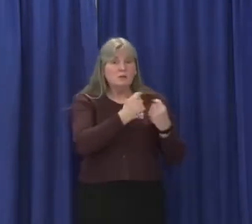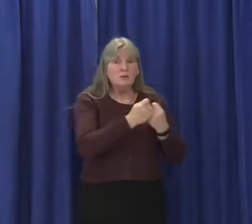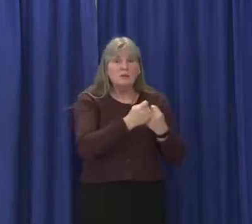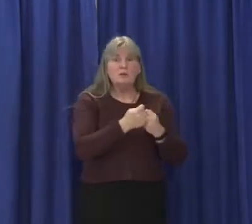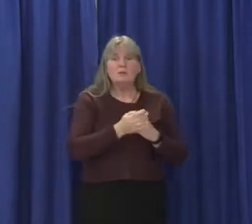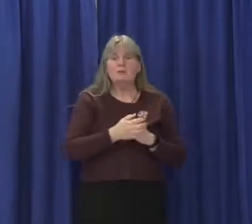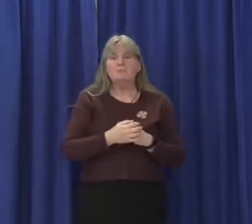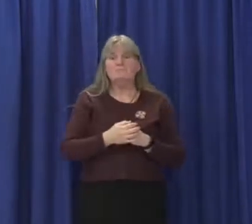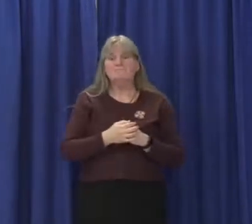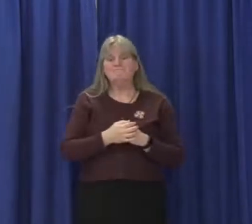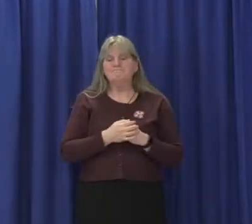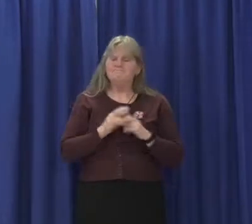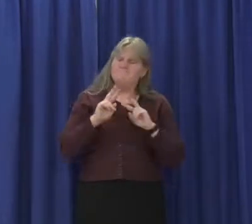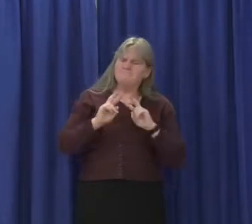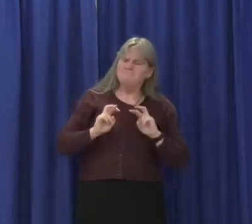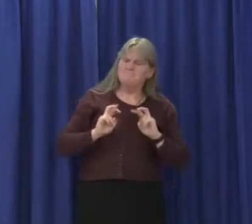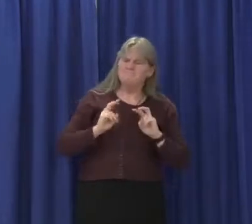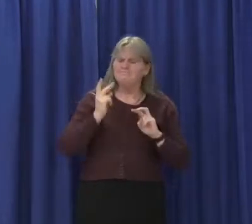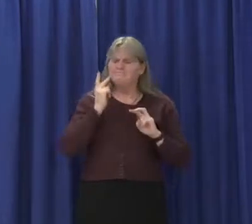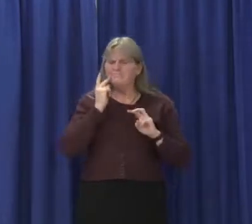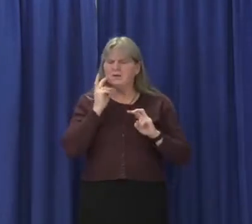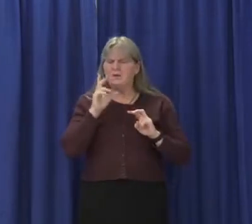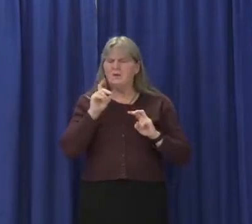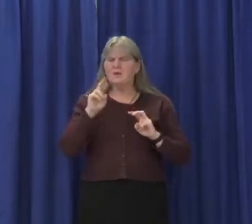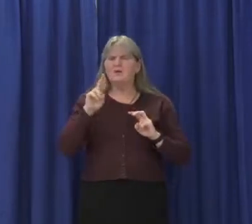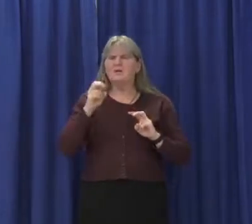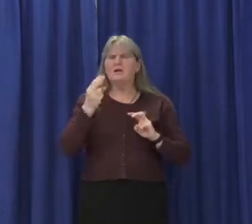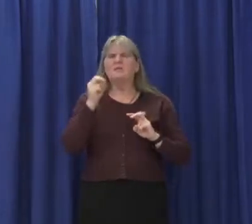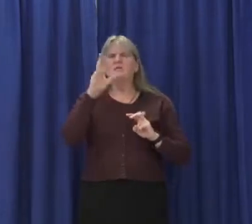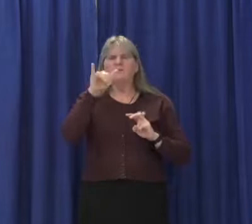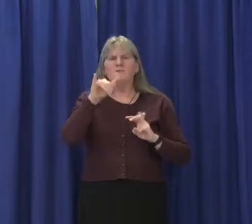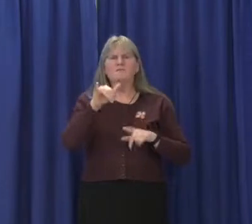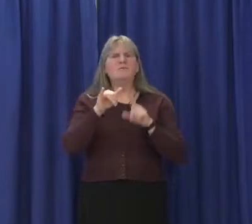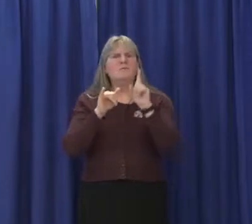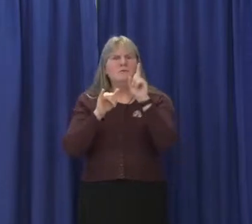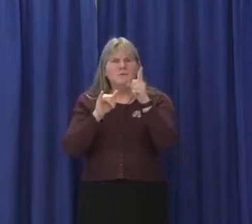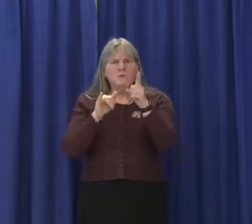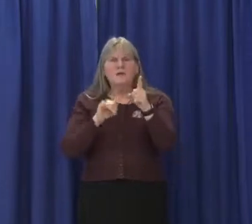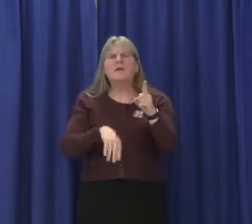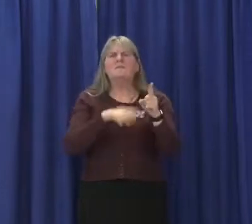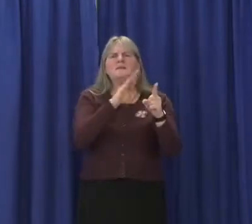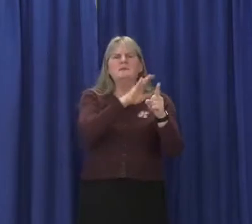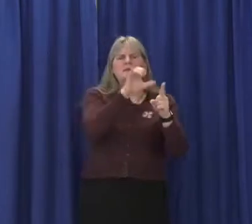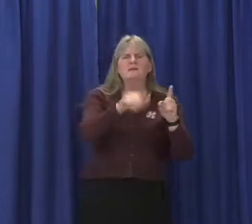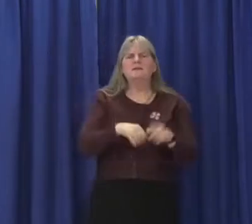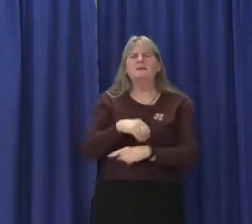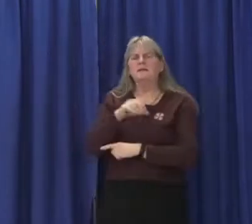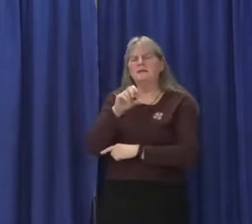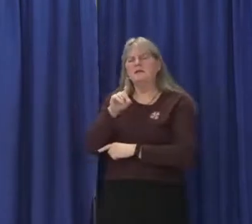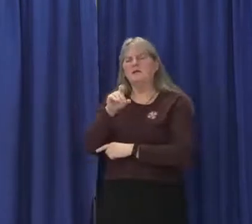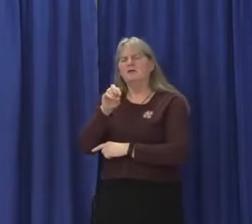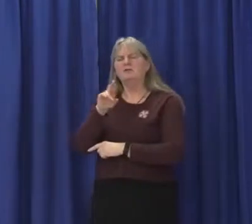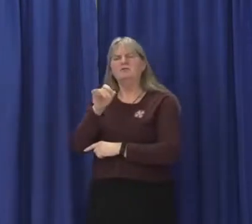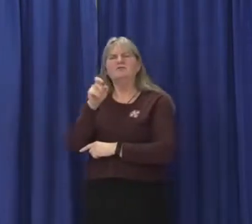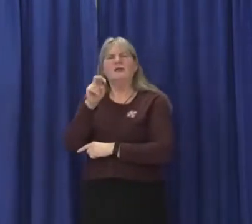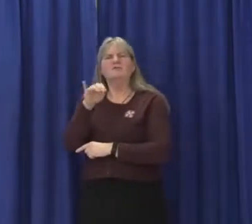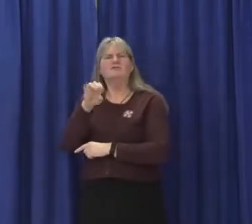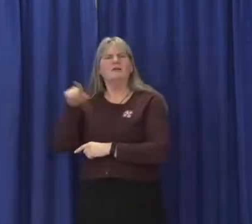looking at what we see out of Dr Henry as well, and-- and Dr Strang in Nova Scotia, you know, these seem to be the jurisdictions, in my mind, that